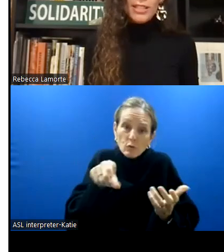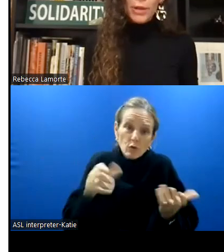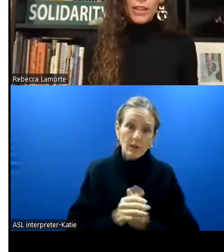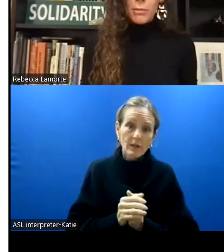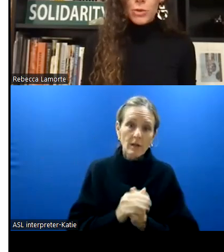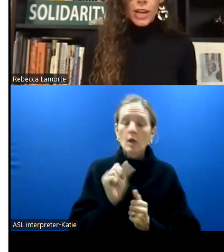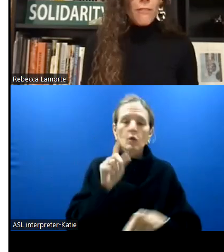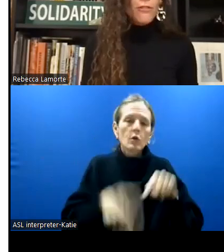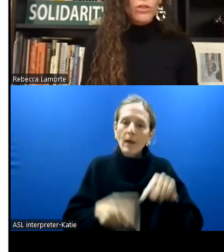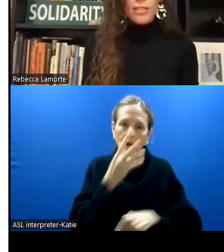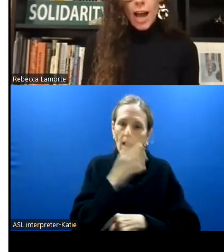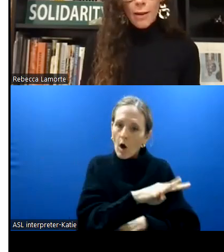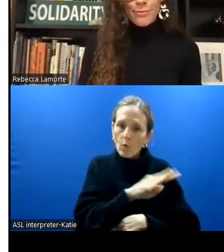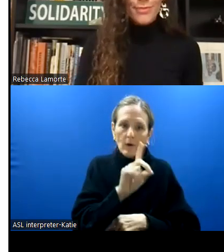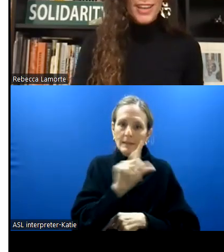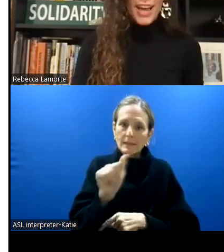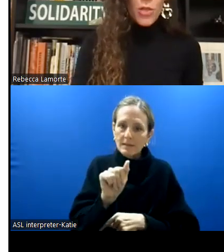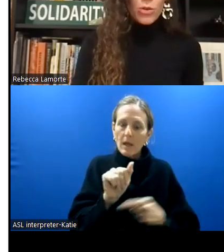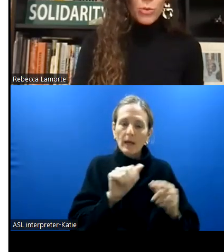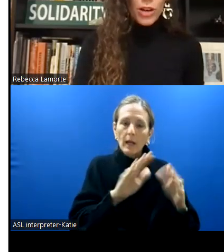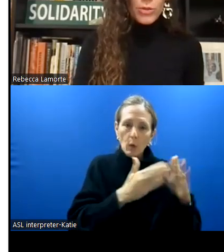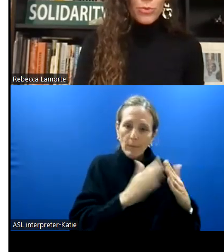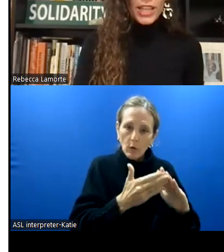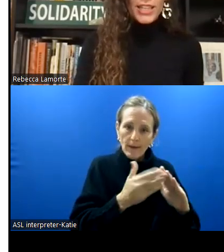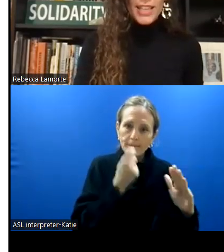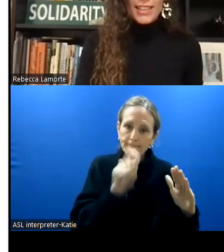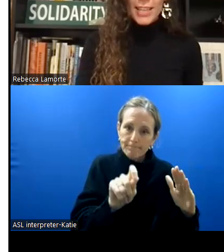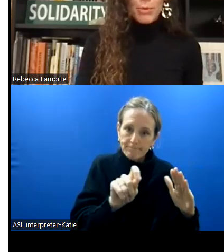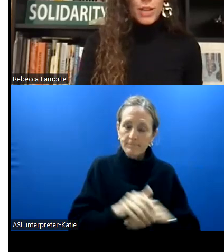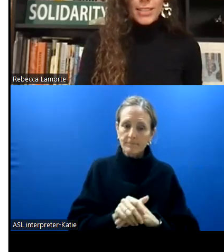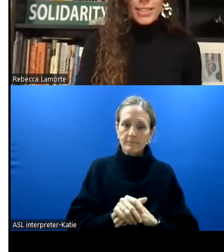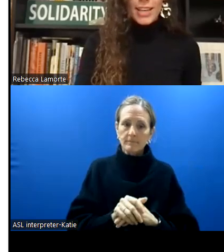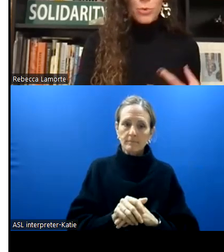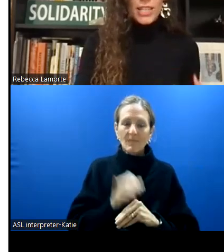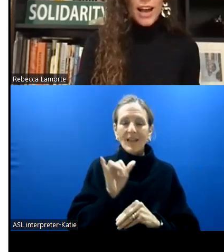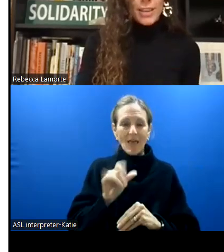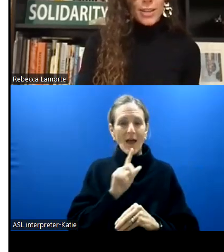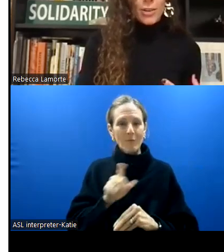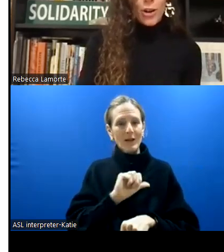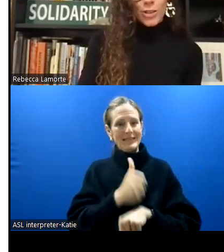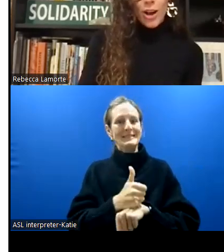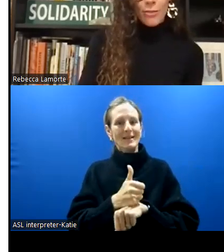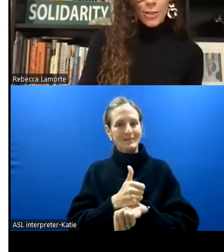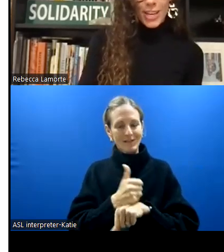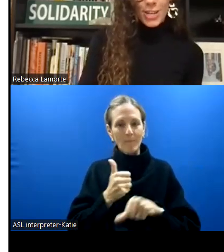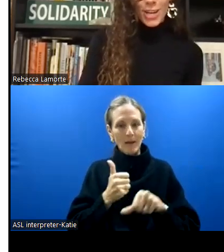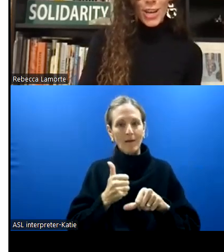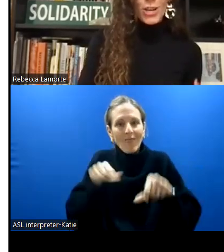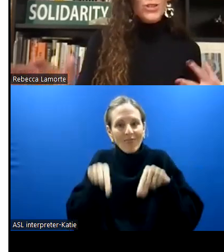"the disability community, full stop." And those words really set the table nicely as we dive into our larger conversation.